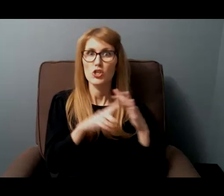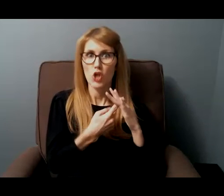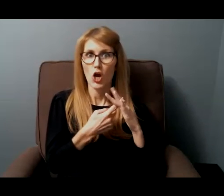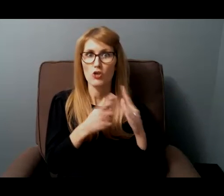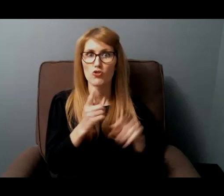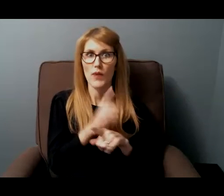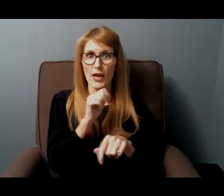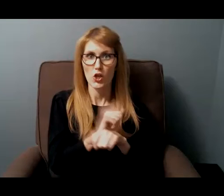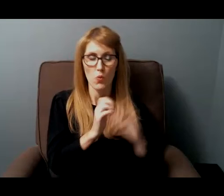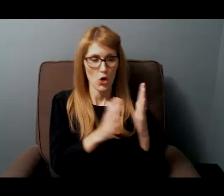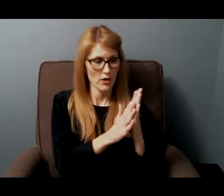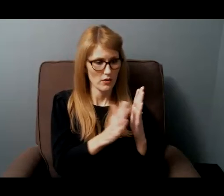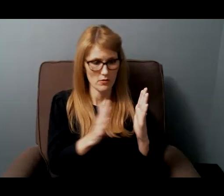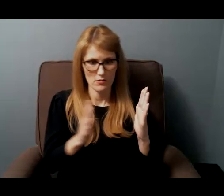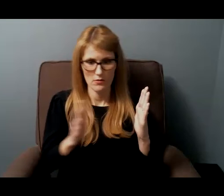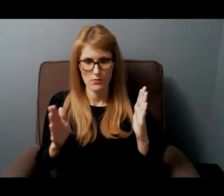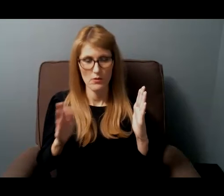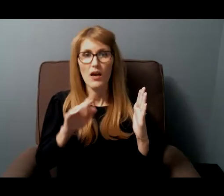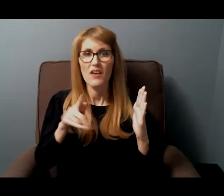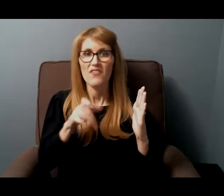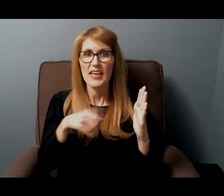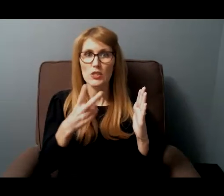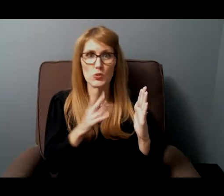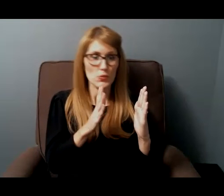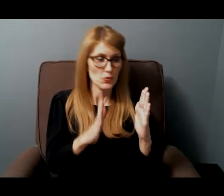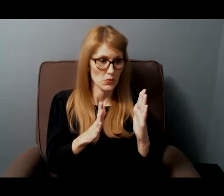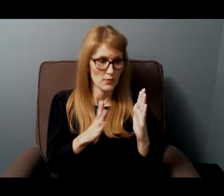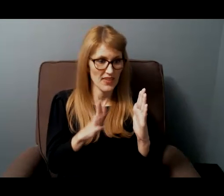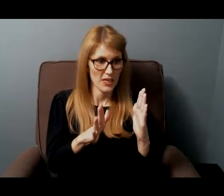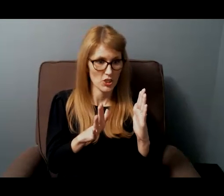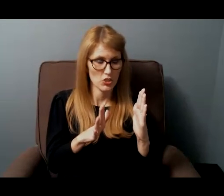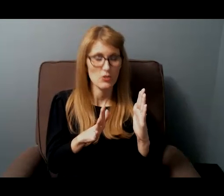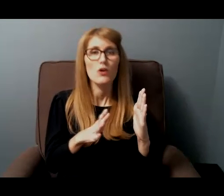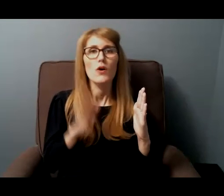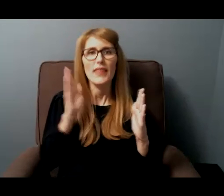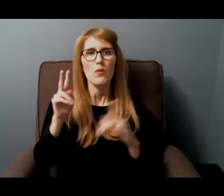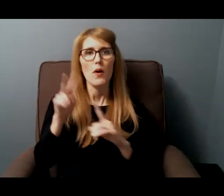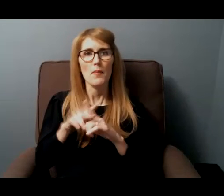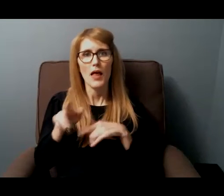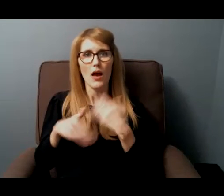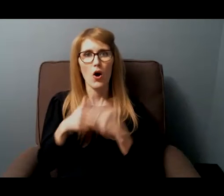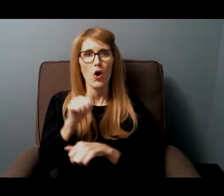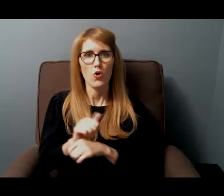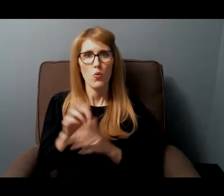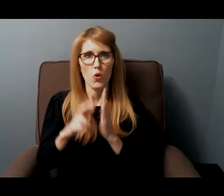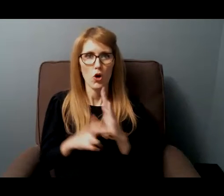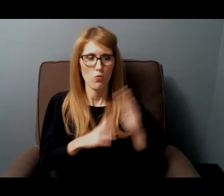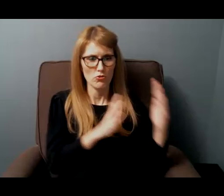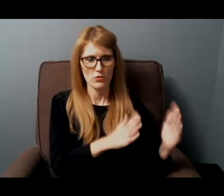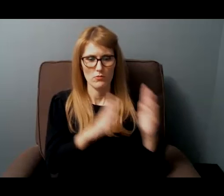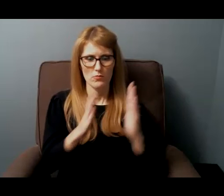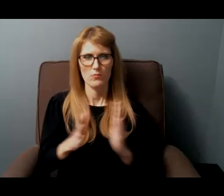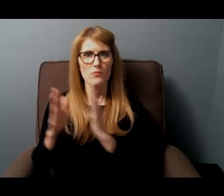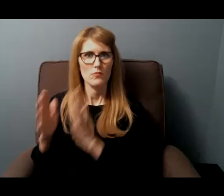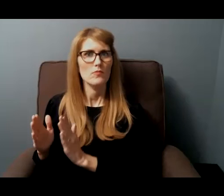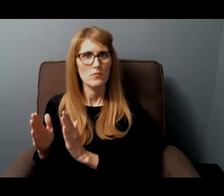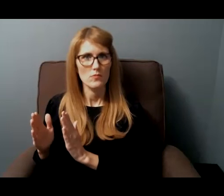has this person moved into phase two? So they just apply all the work rules back to as the work rules